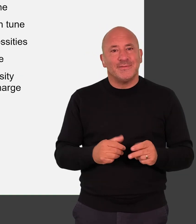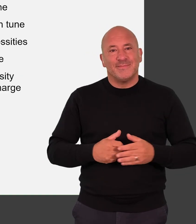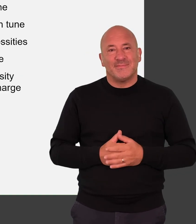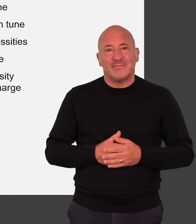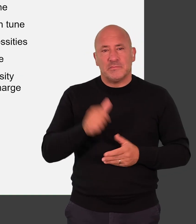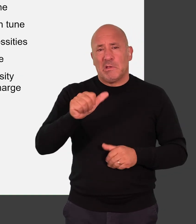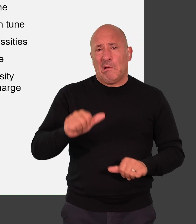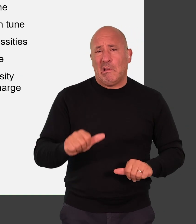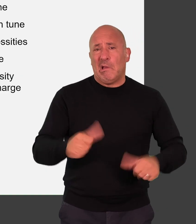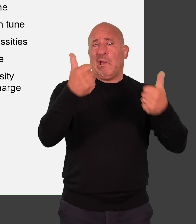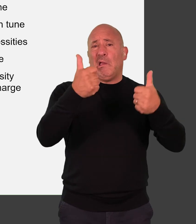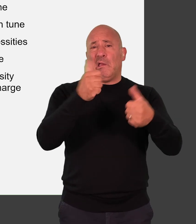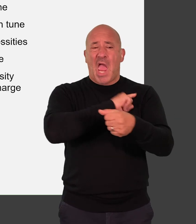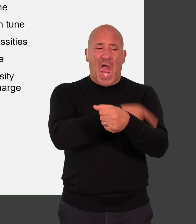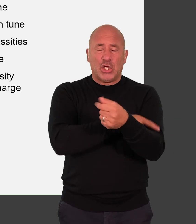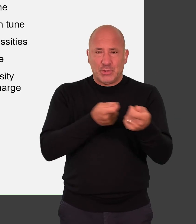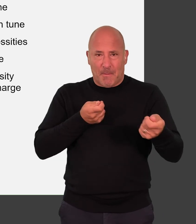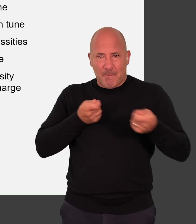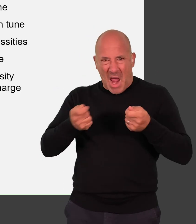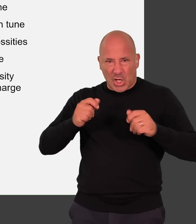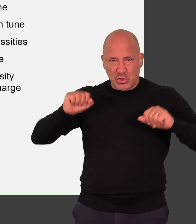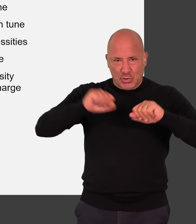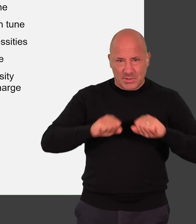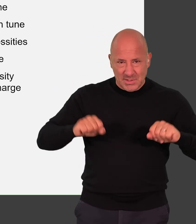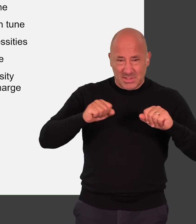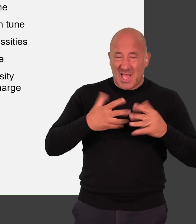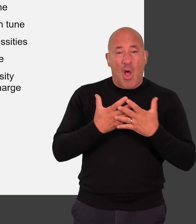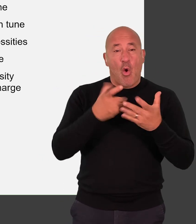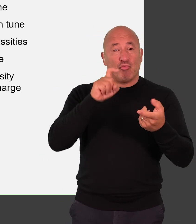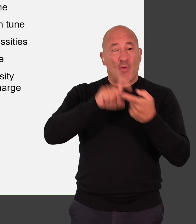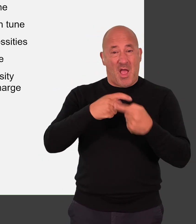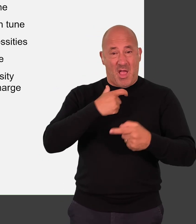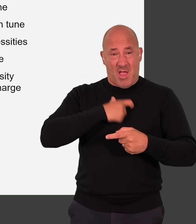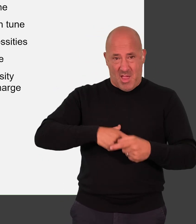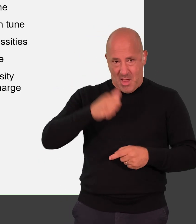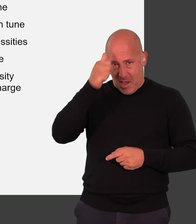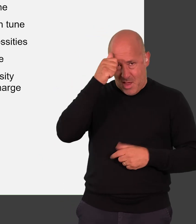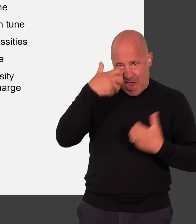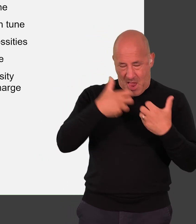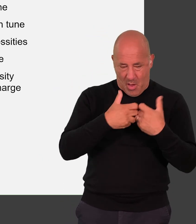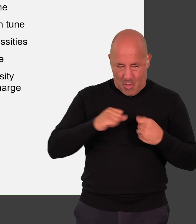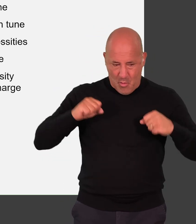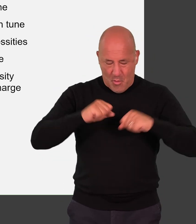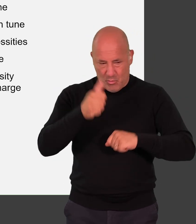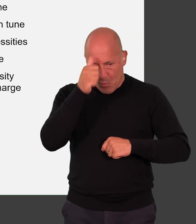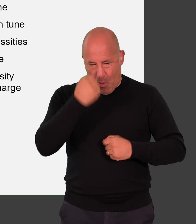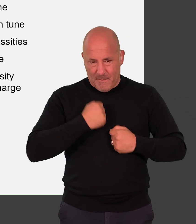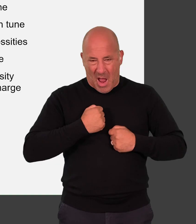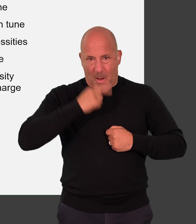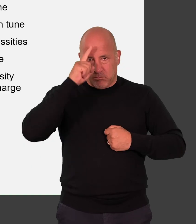Successful energy management relies on a person having anytime access to their energy profile.